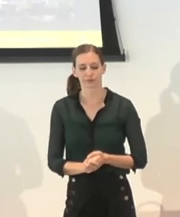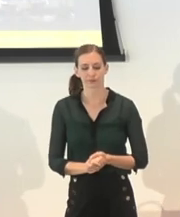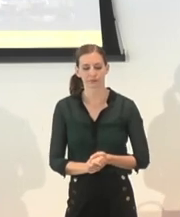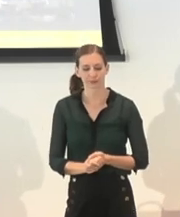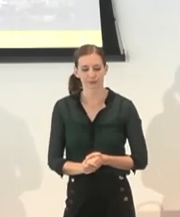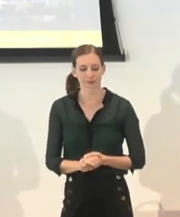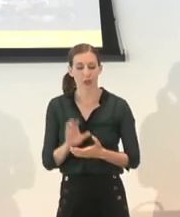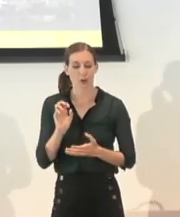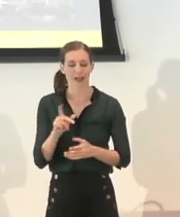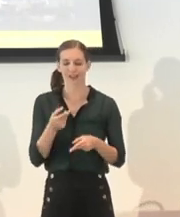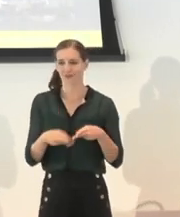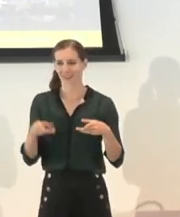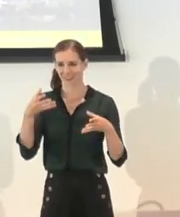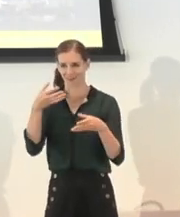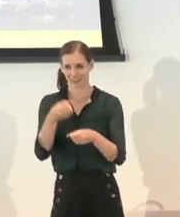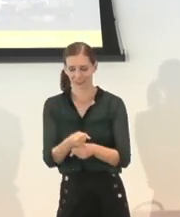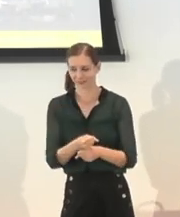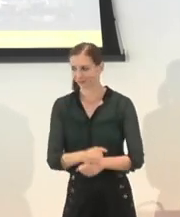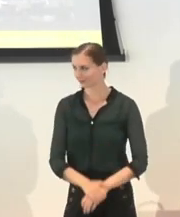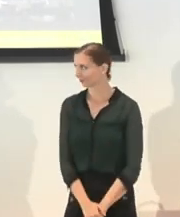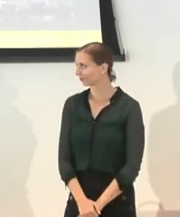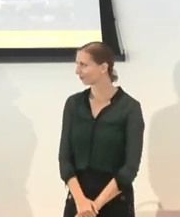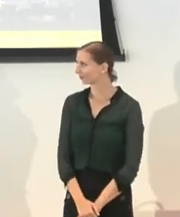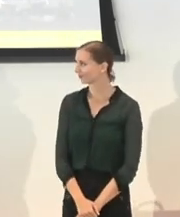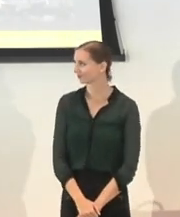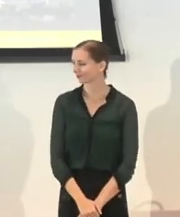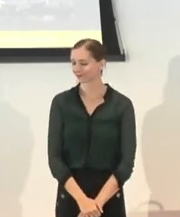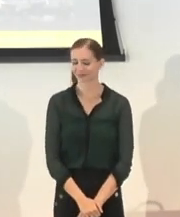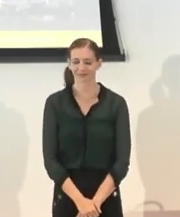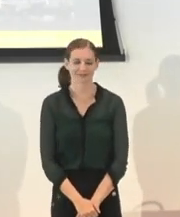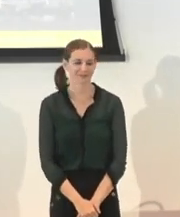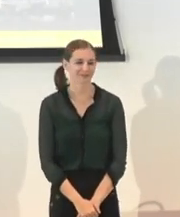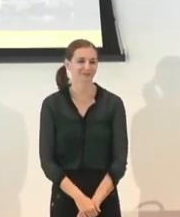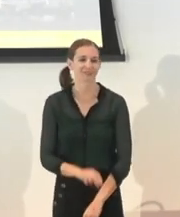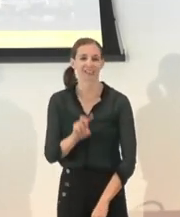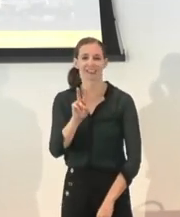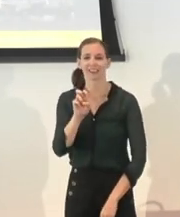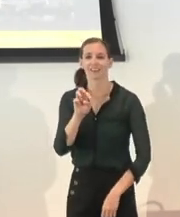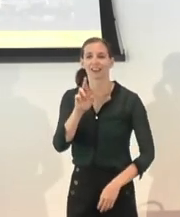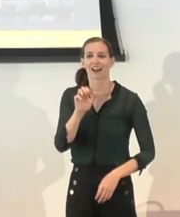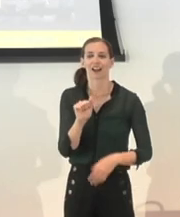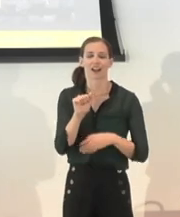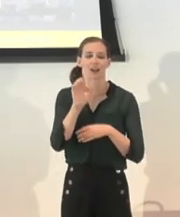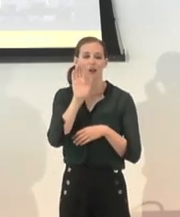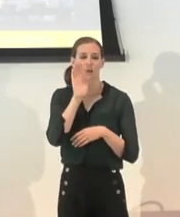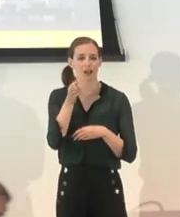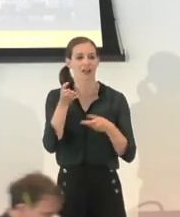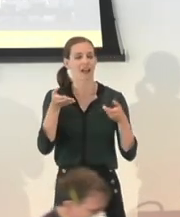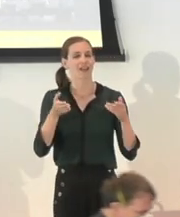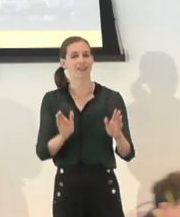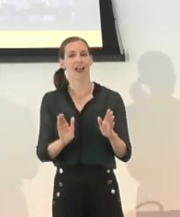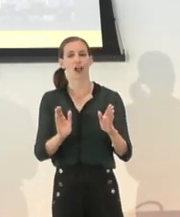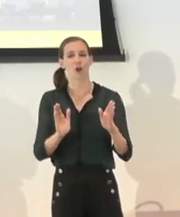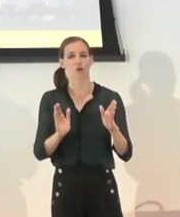A quick summary, VERA, the vision is VERA will allow people to do very large samples,